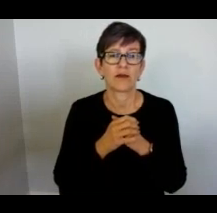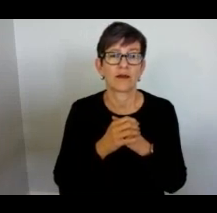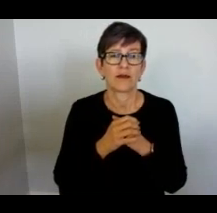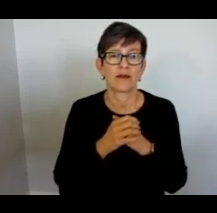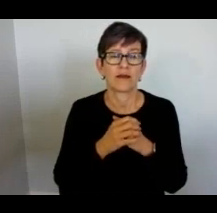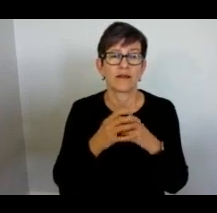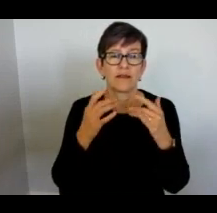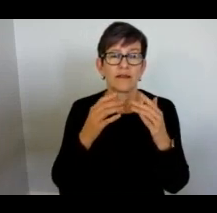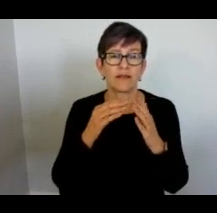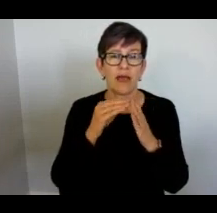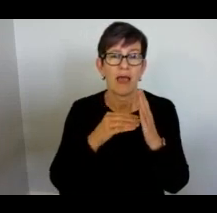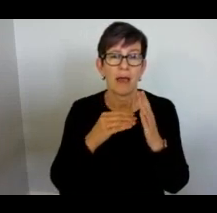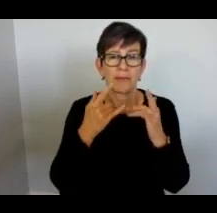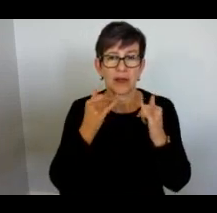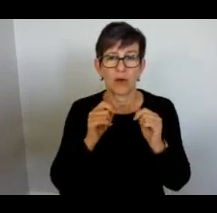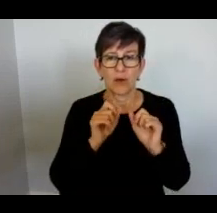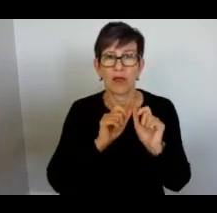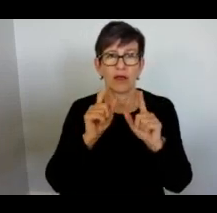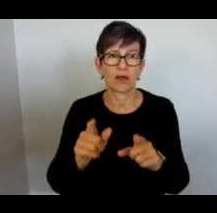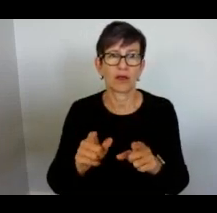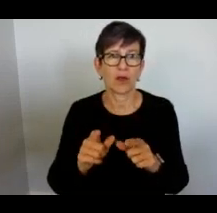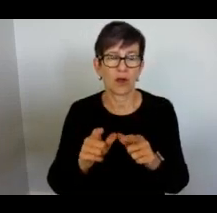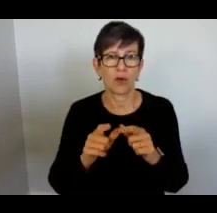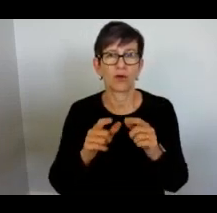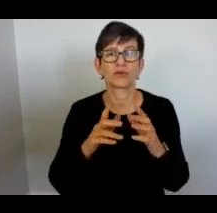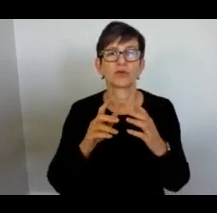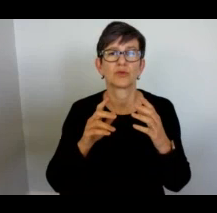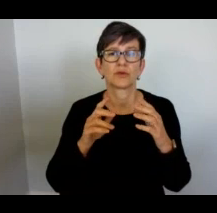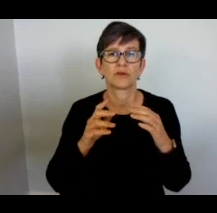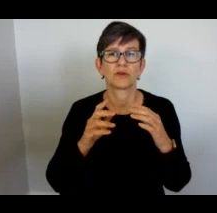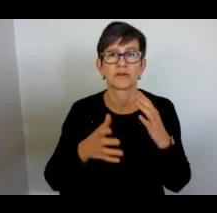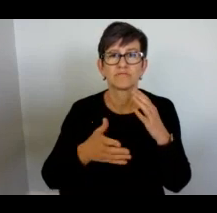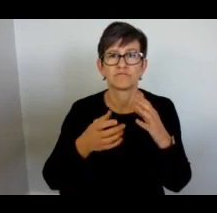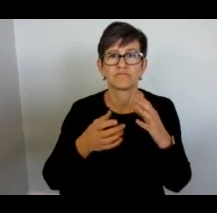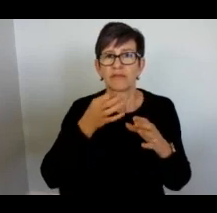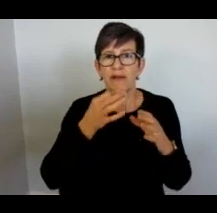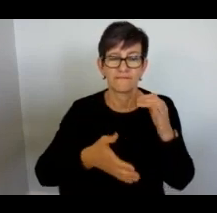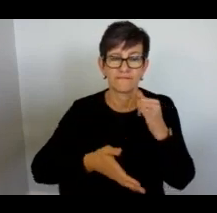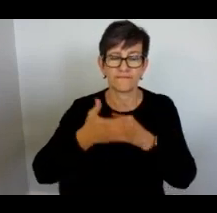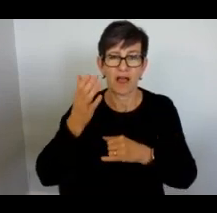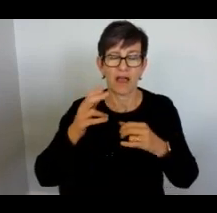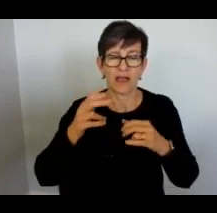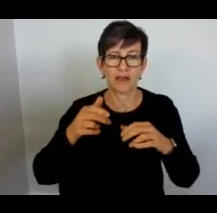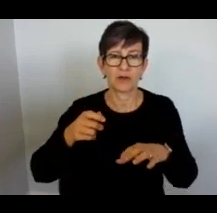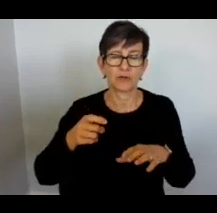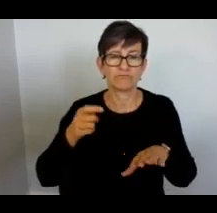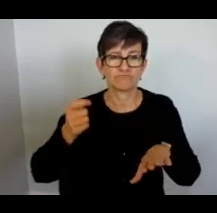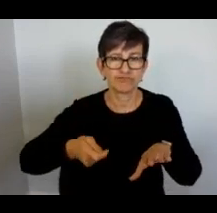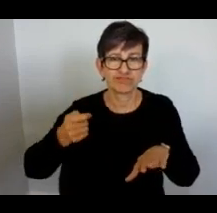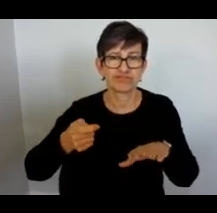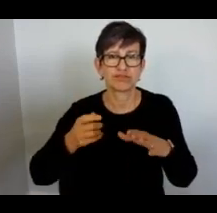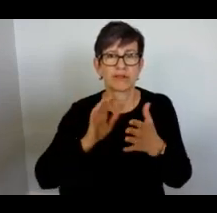court ordered conferences. I'll speak a little bit more to that shortly but moving on to the next